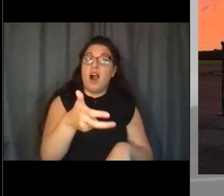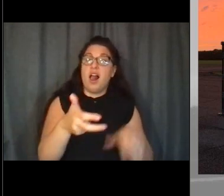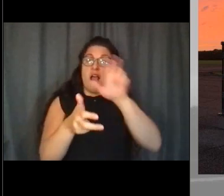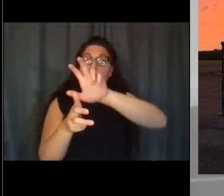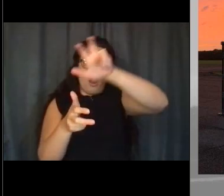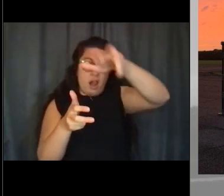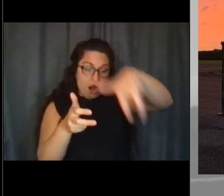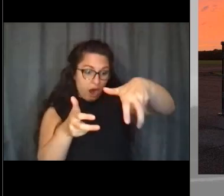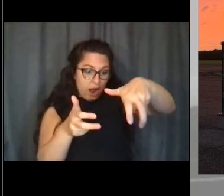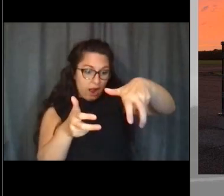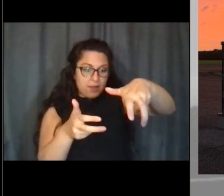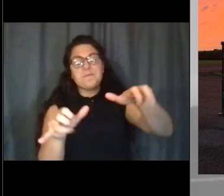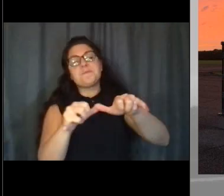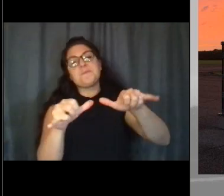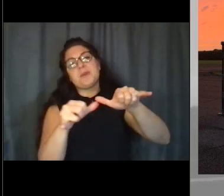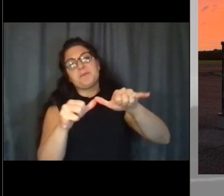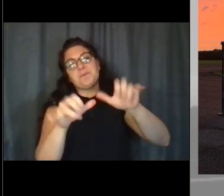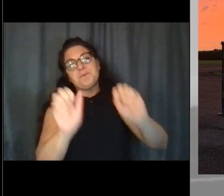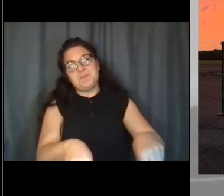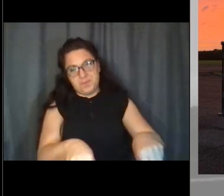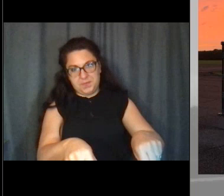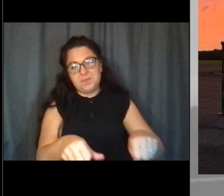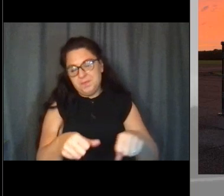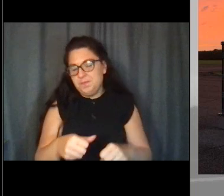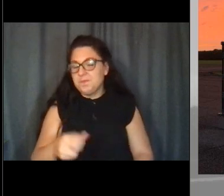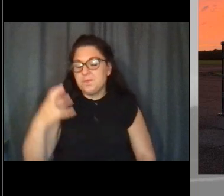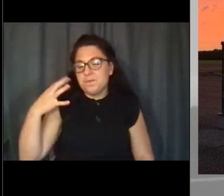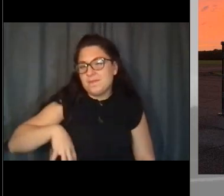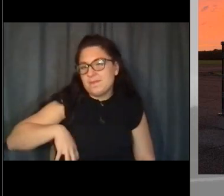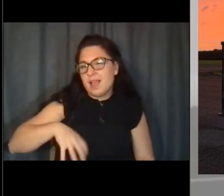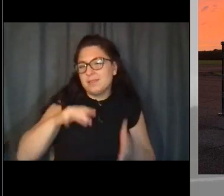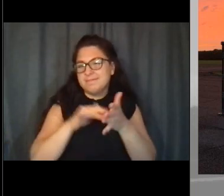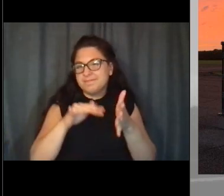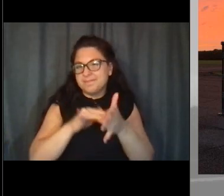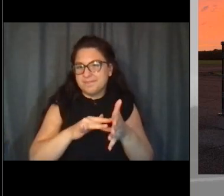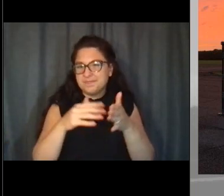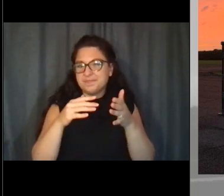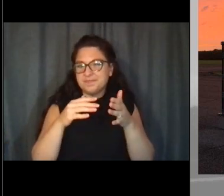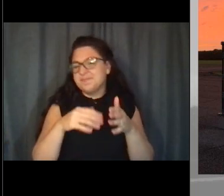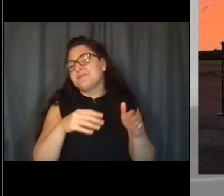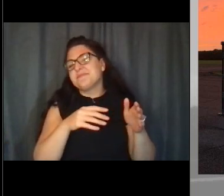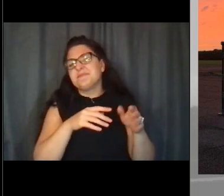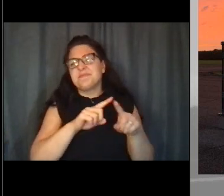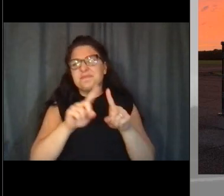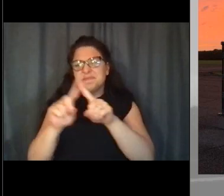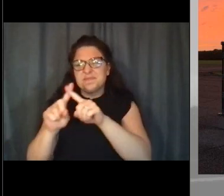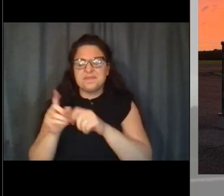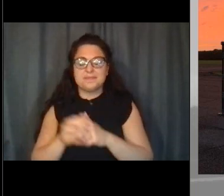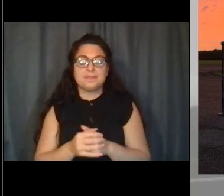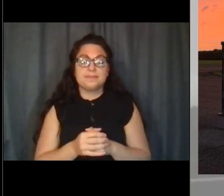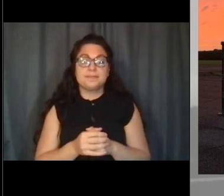So it's really, really useful for doing these sorts of things. And this gives us all the information that's going on inside those storms